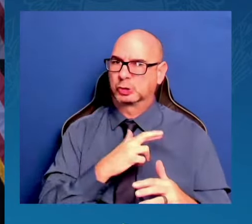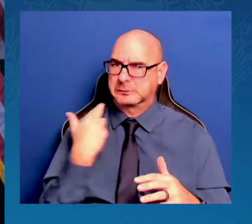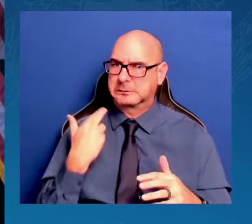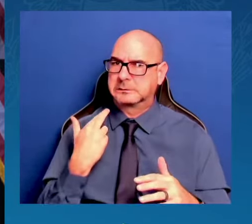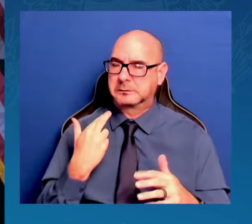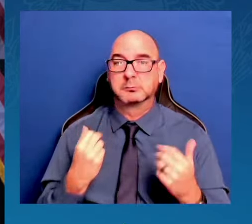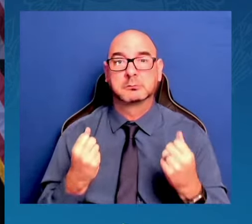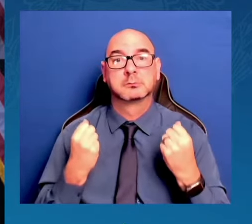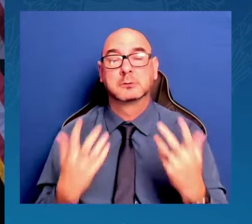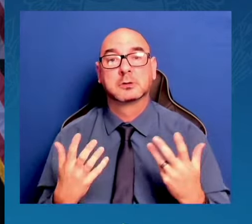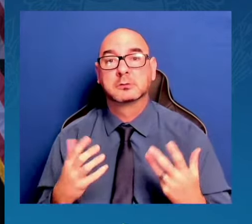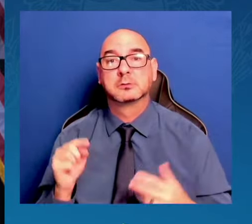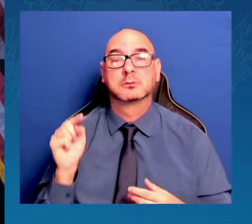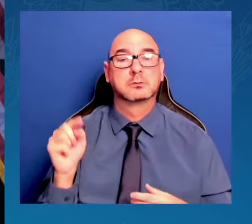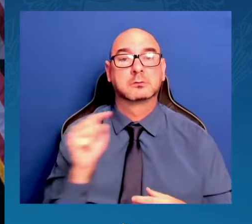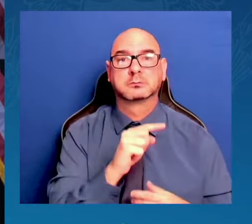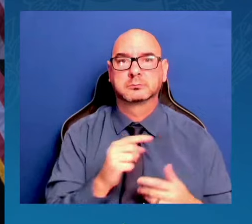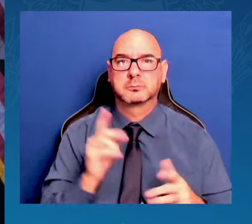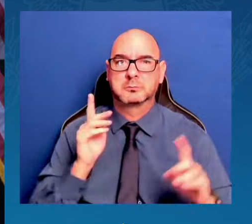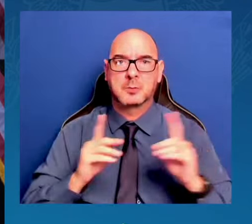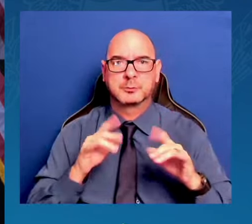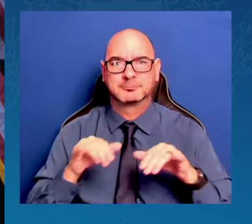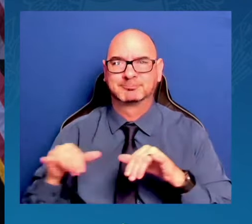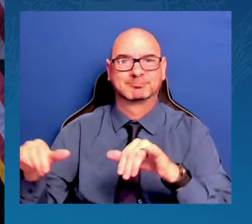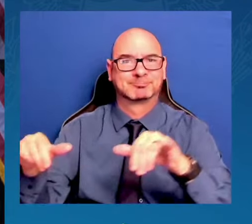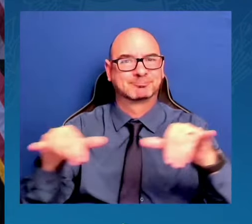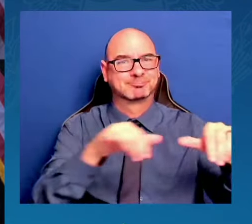who experience the unnecessary harm and pain